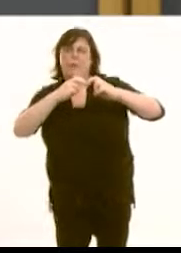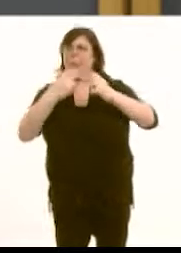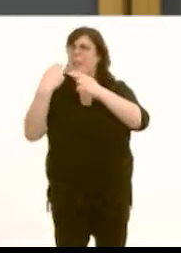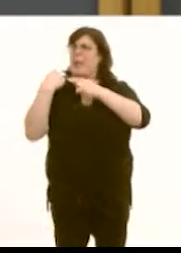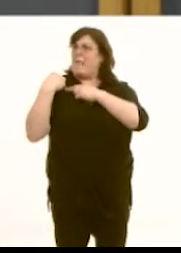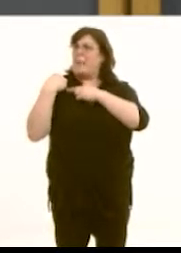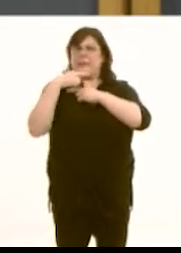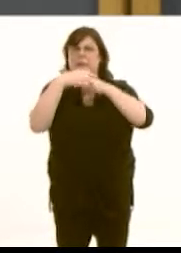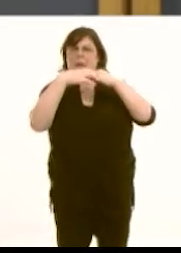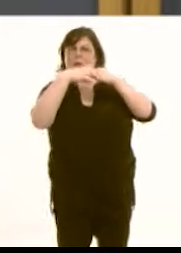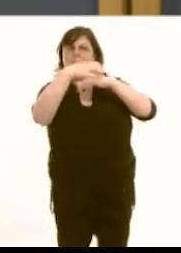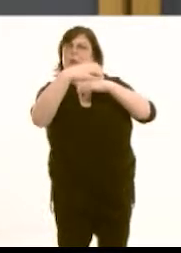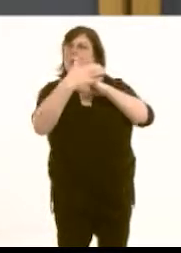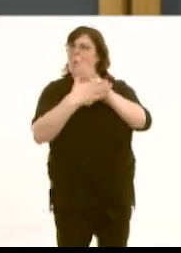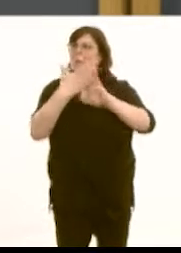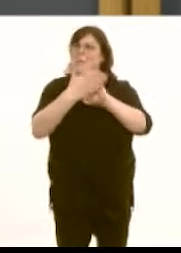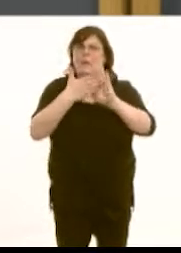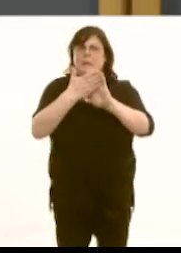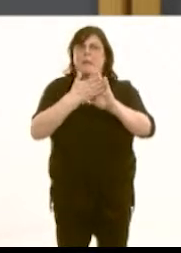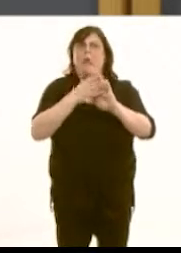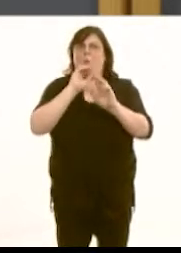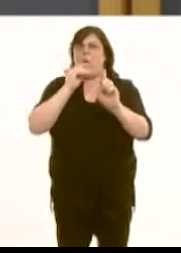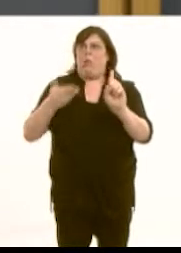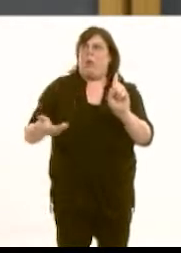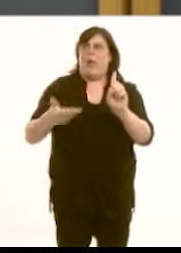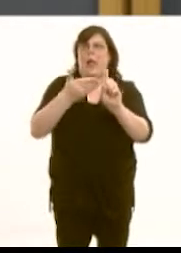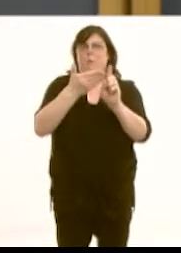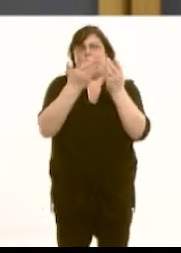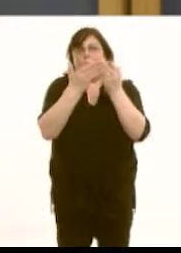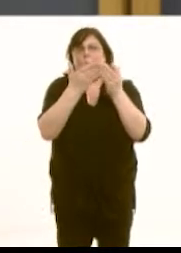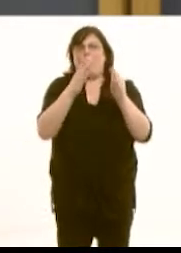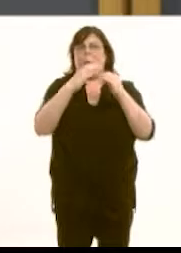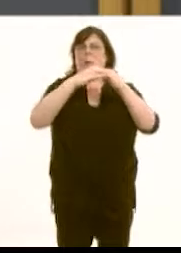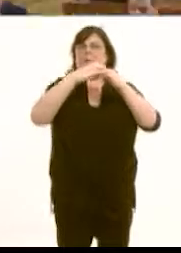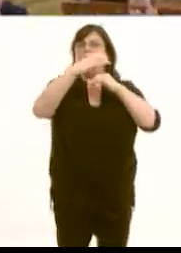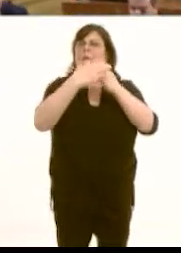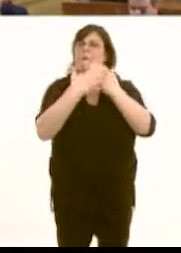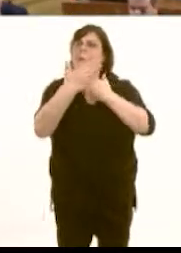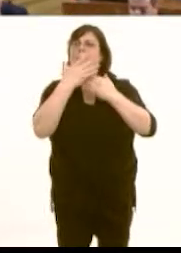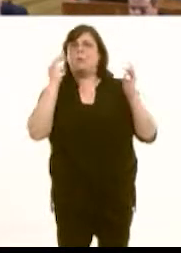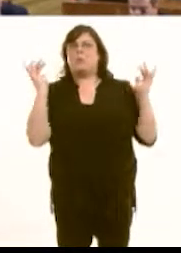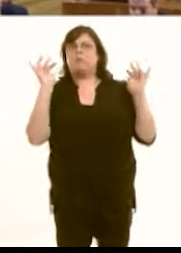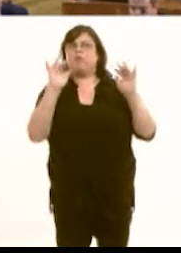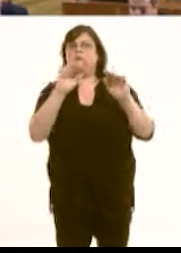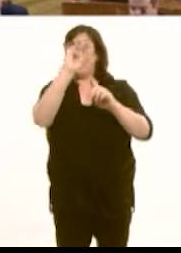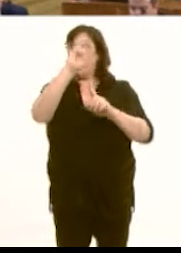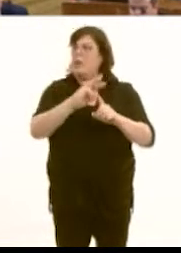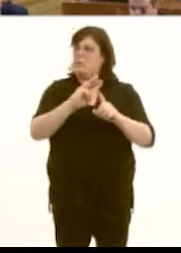can be taken forward to achieve that goal of reconnection and create a world-class attraction for tourists. Carwyn Jones: Absolutely. Weíll continue to work with the society.